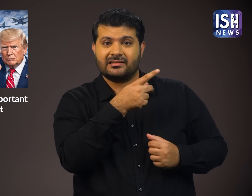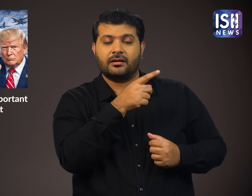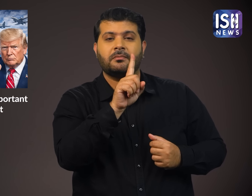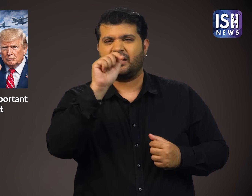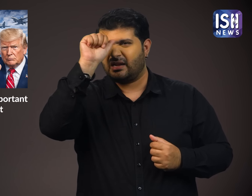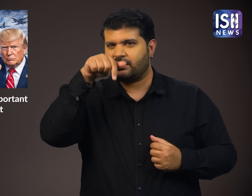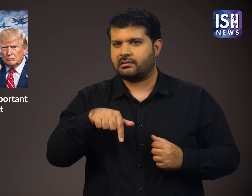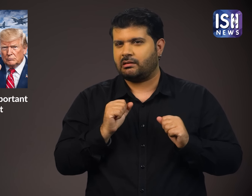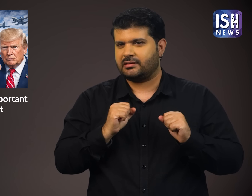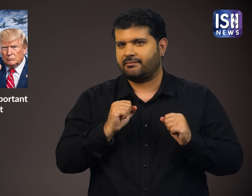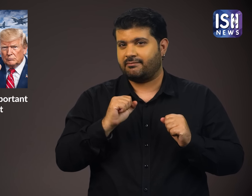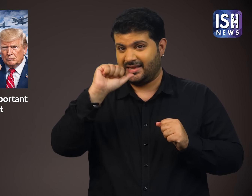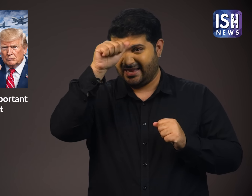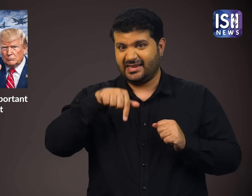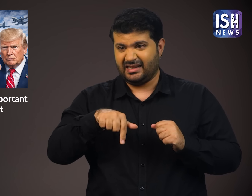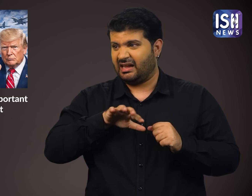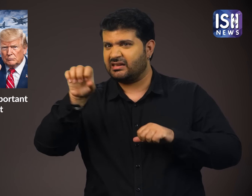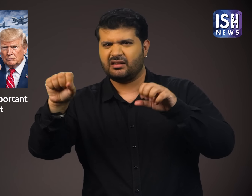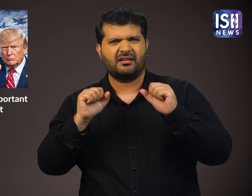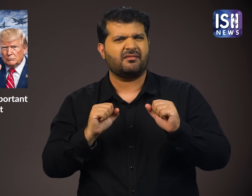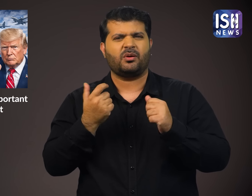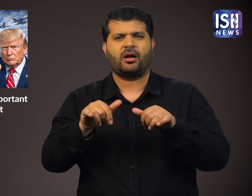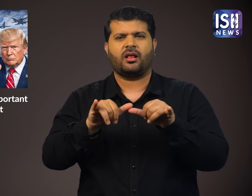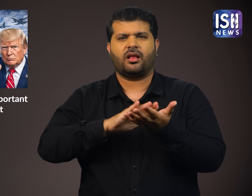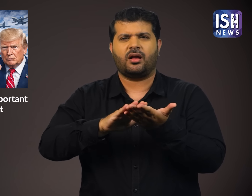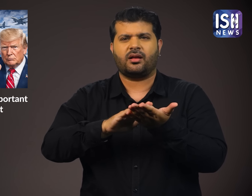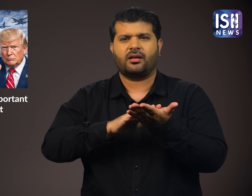However, this would not work for India.